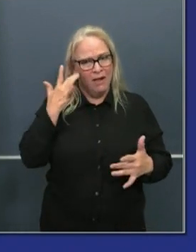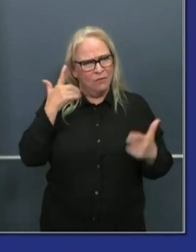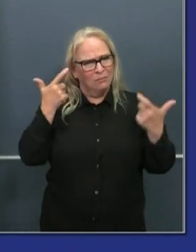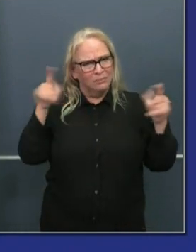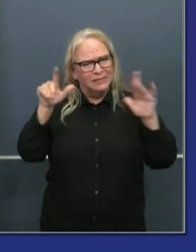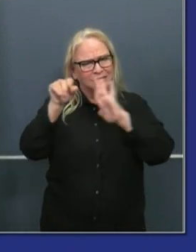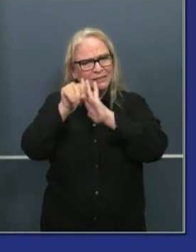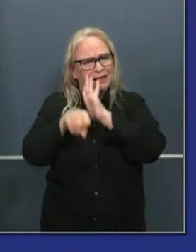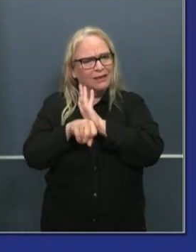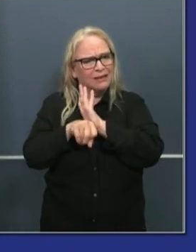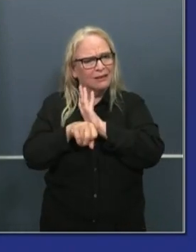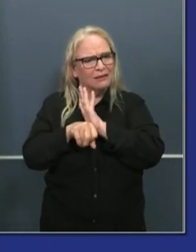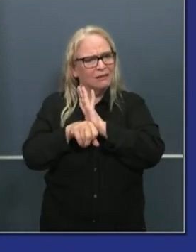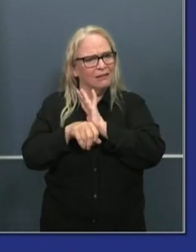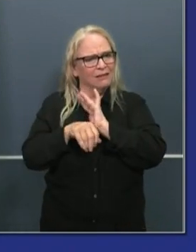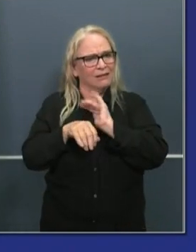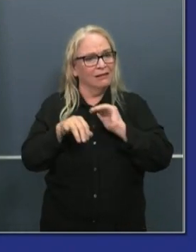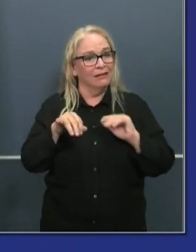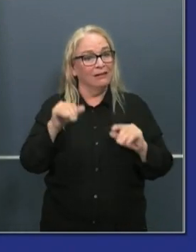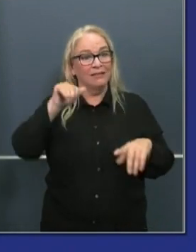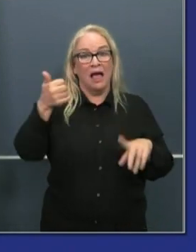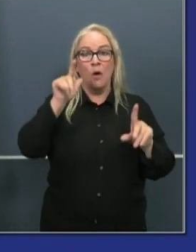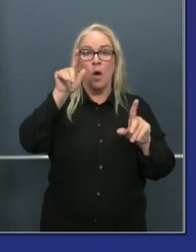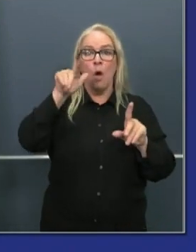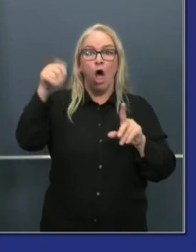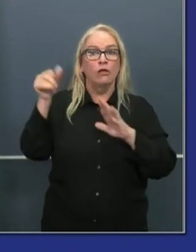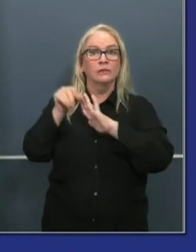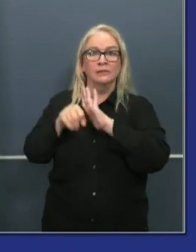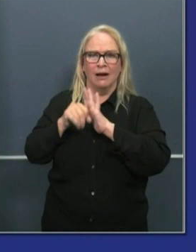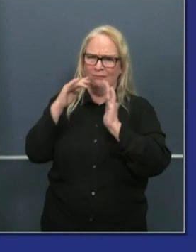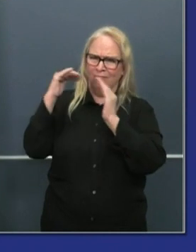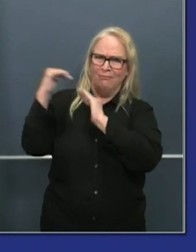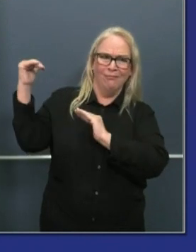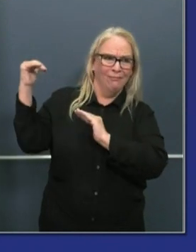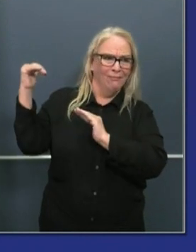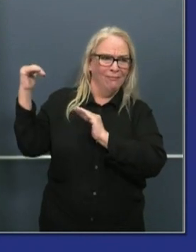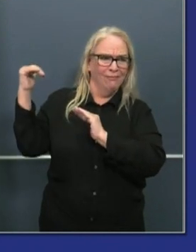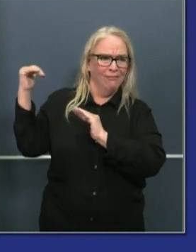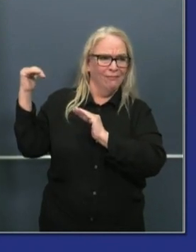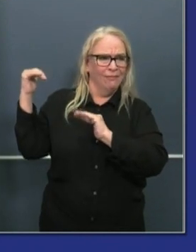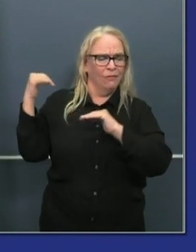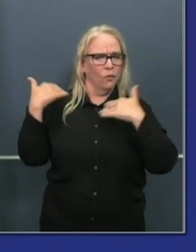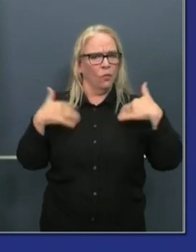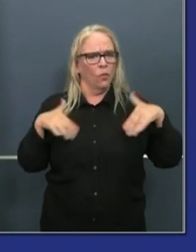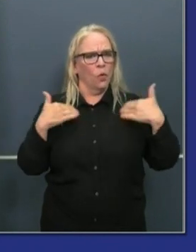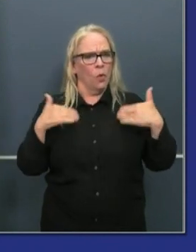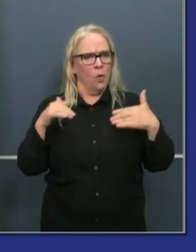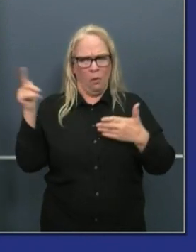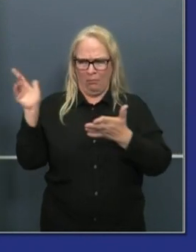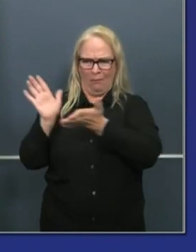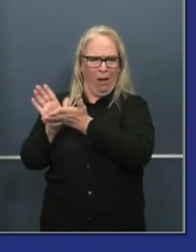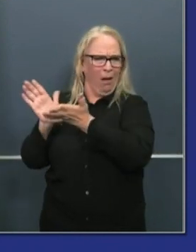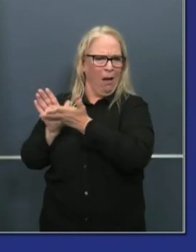BOTTOM-UP AND NOT TOP-DOWN. CALIFORNIA AS I'VE SAID IN MANY OCCASIONS THE SIZE OF 21 STATES AND POPULATIONS COMBINED AND AS A CONSEQUENCE CONDITIONS AND